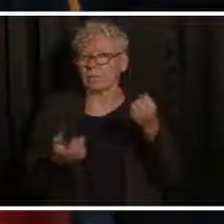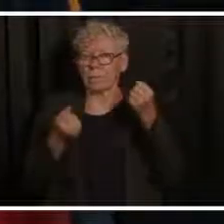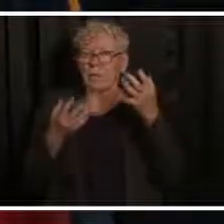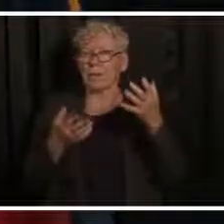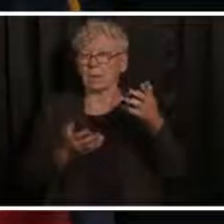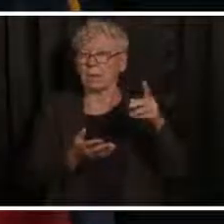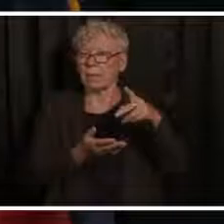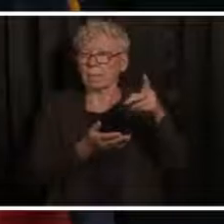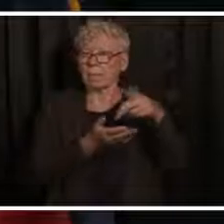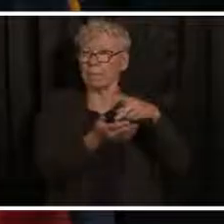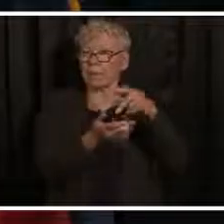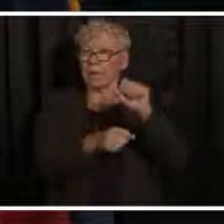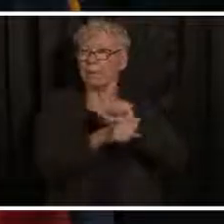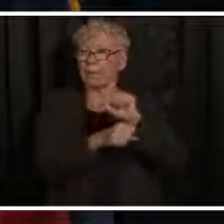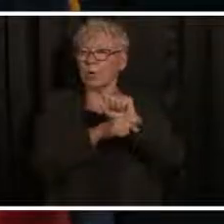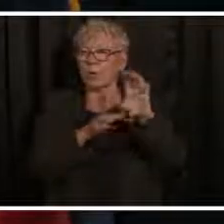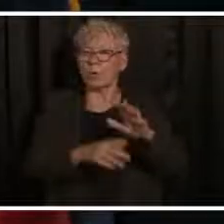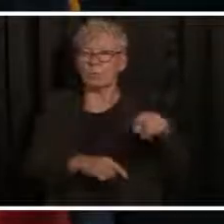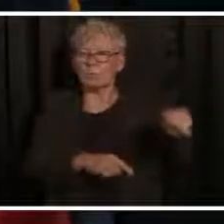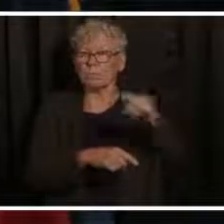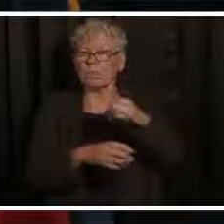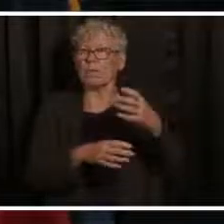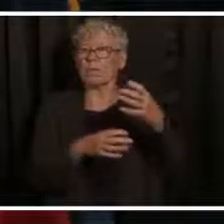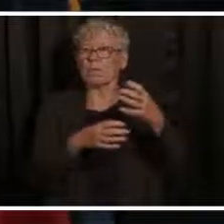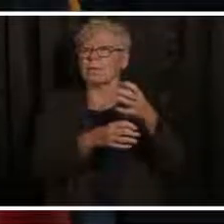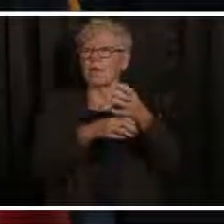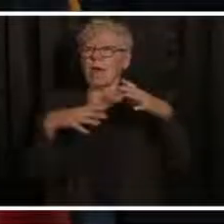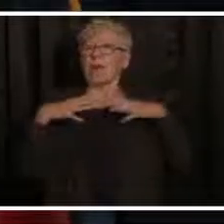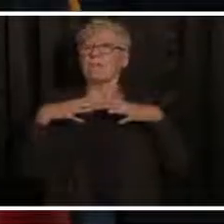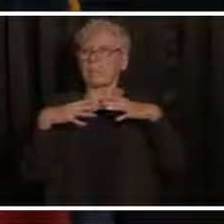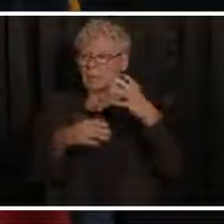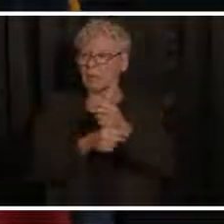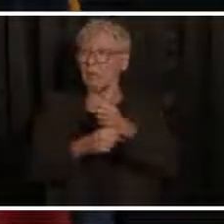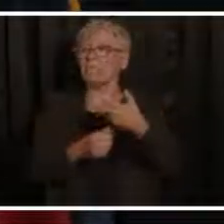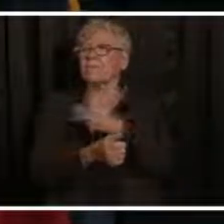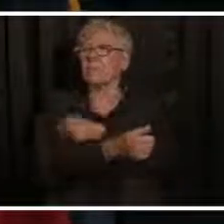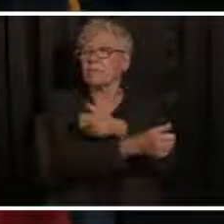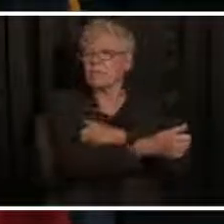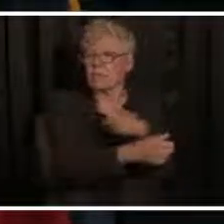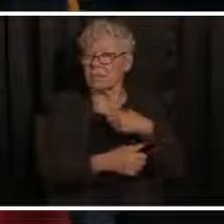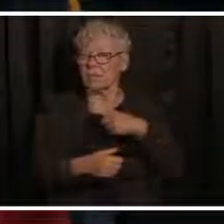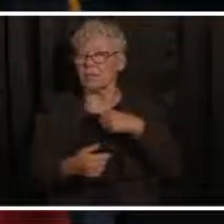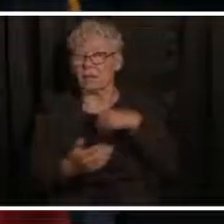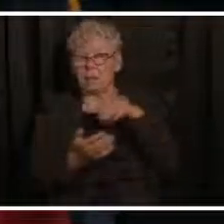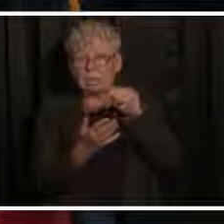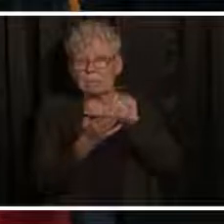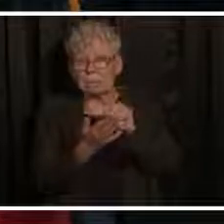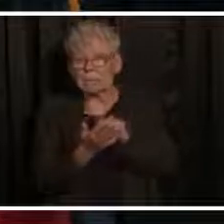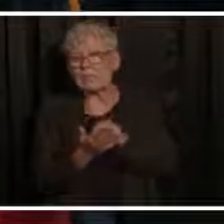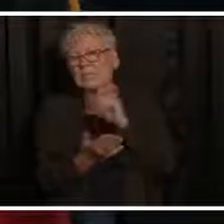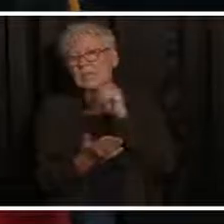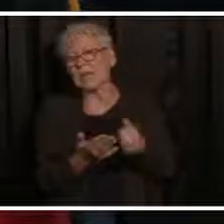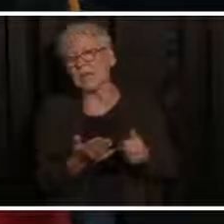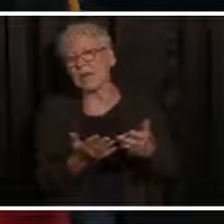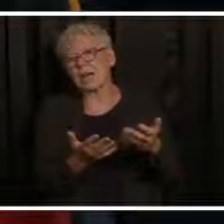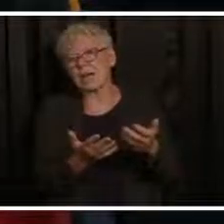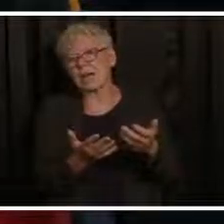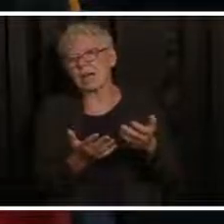companies have been paid days off or people getting vaccinated. So, I don't know if we keep an inventory of all of it but we're happy to share some of those stories of things